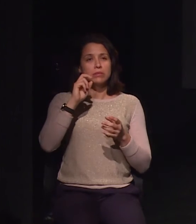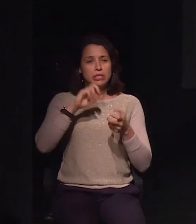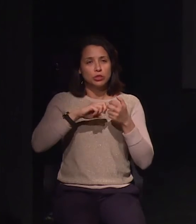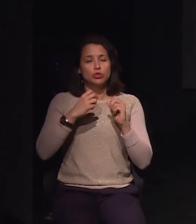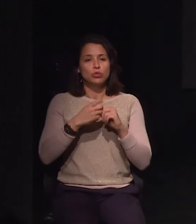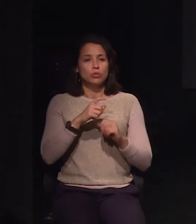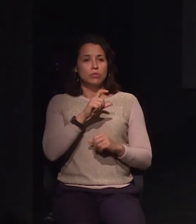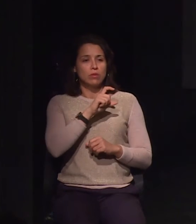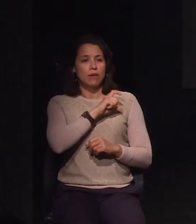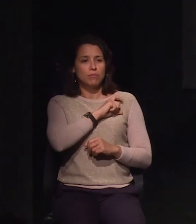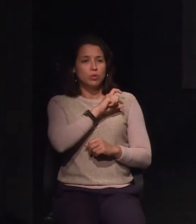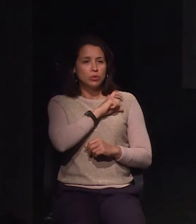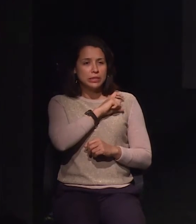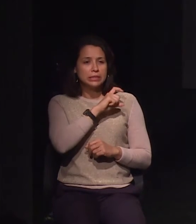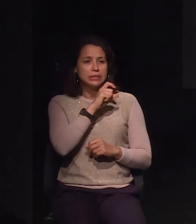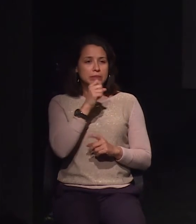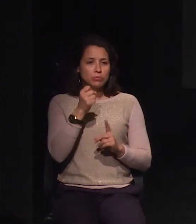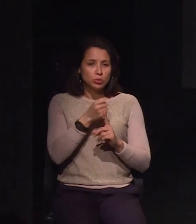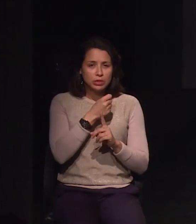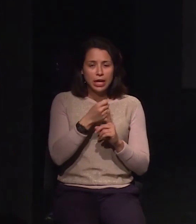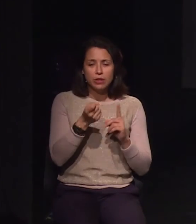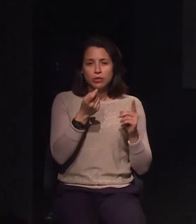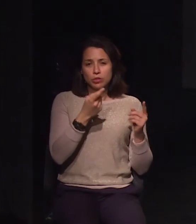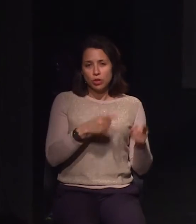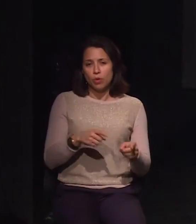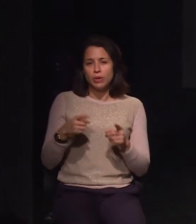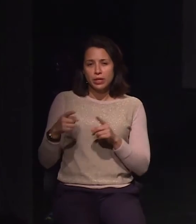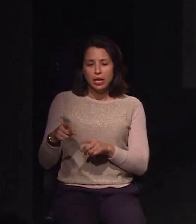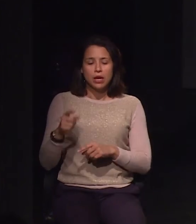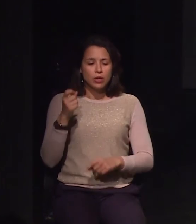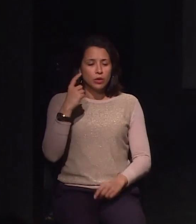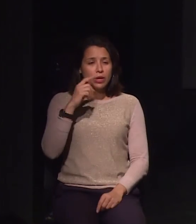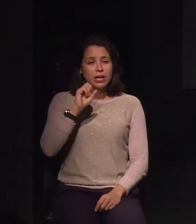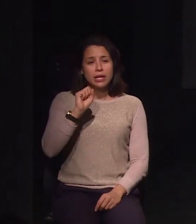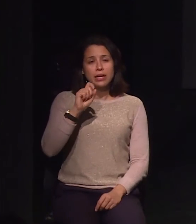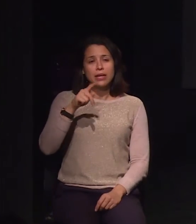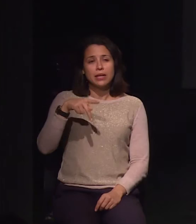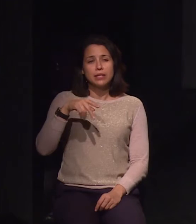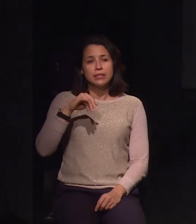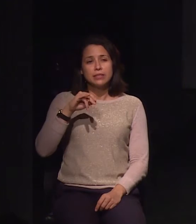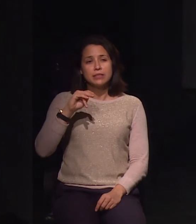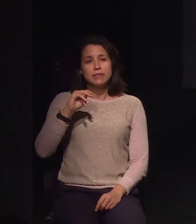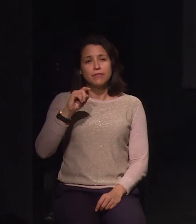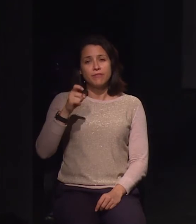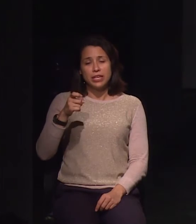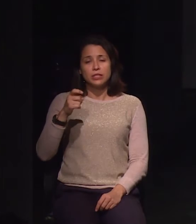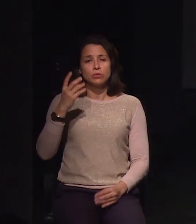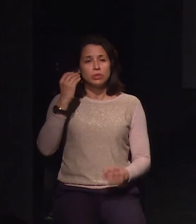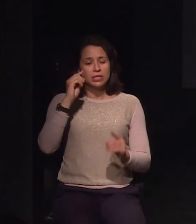Sphinx was thinking about six months ago, what we can do without going political because